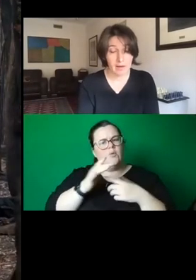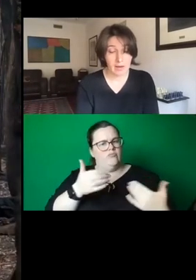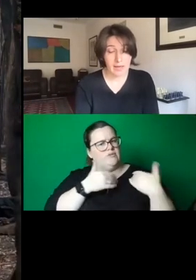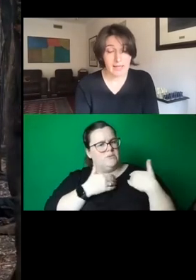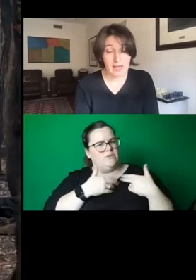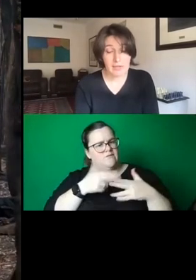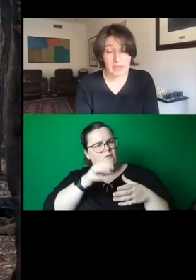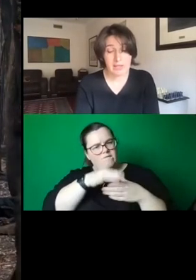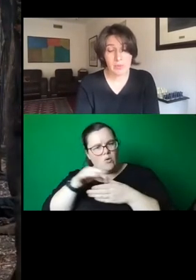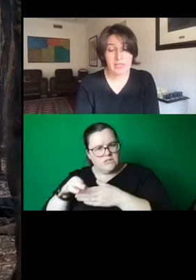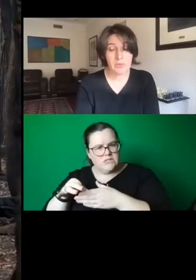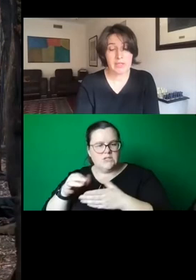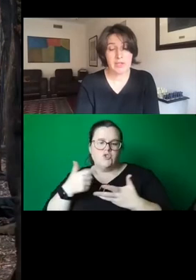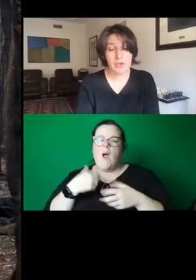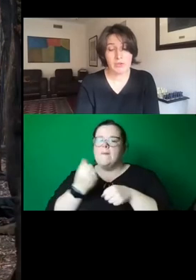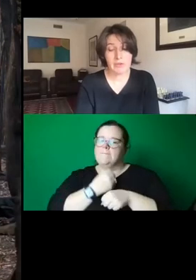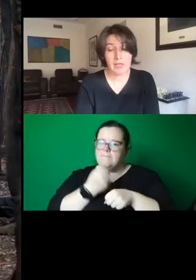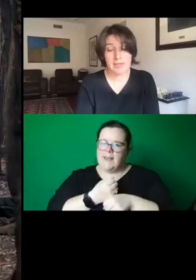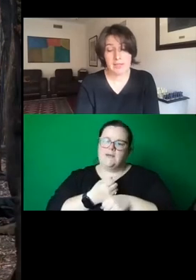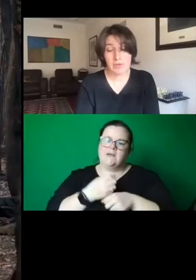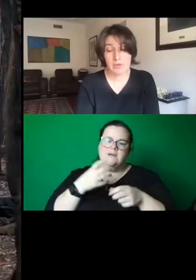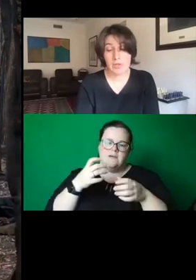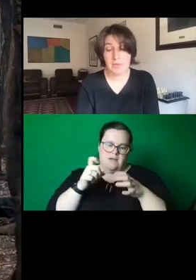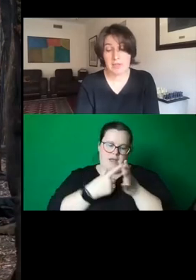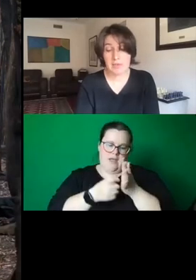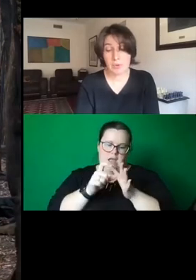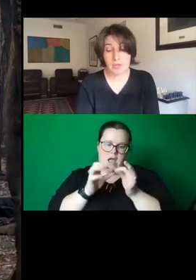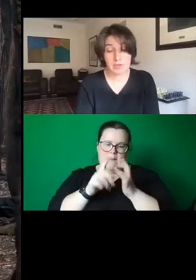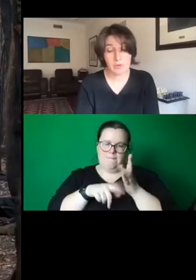and after we had 20 20 new year fires i traveled to gippsland burnt out forest